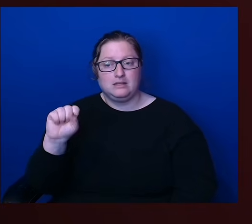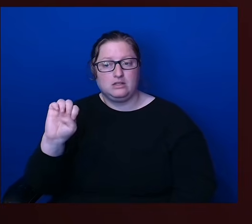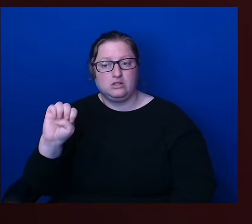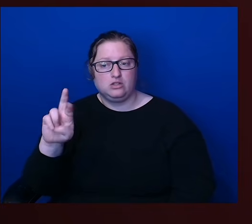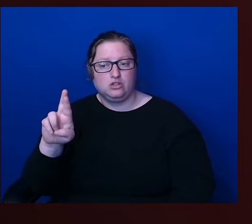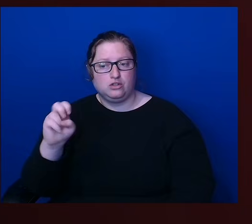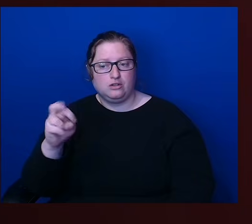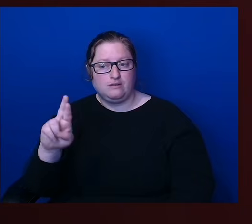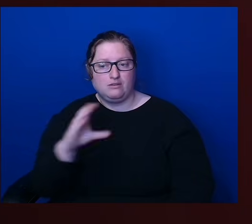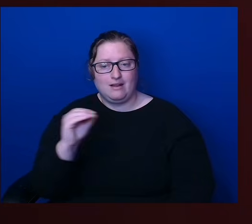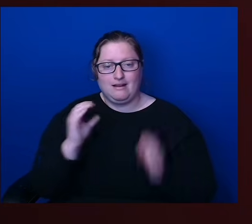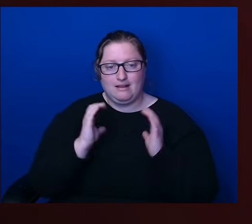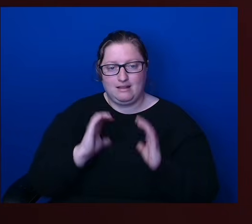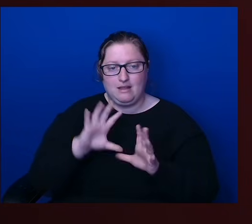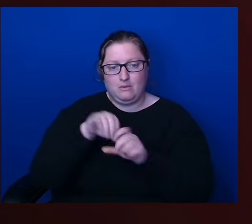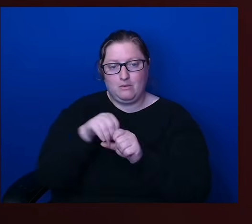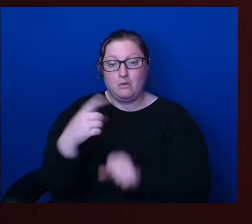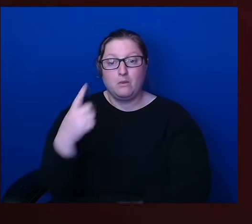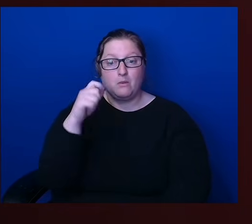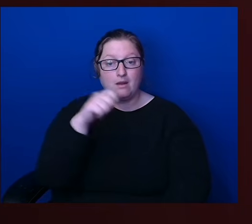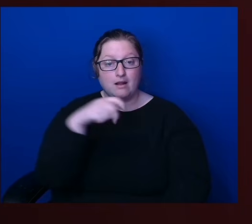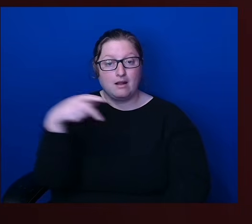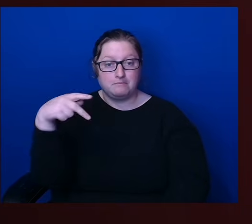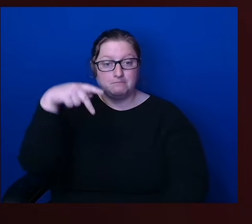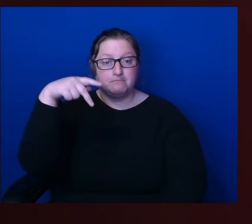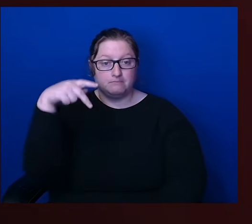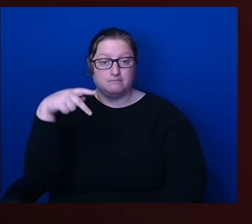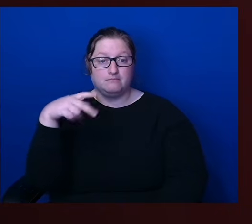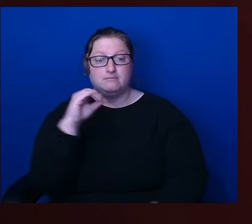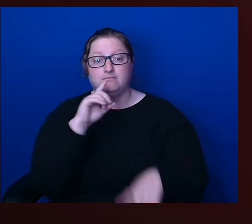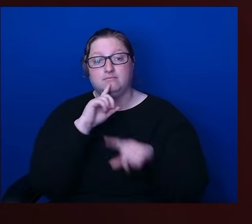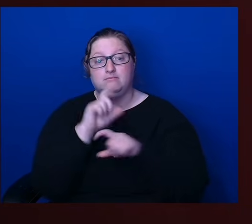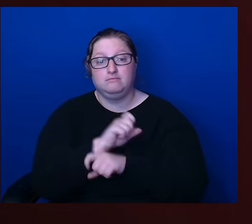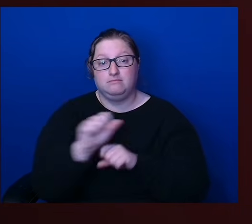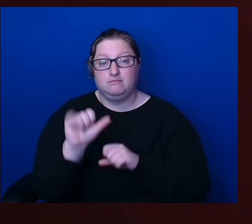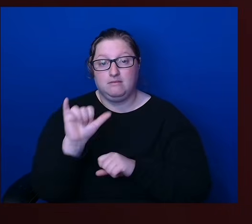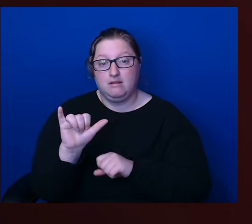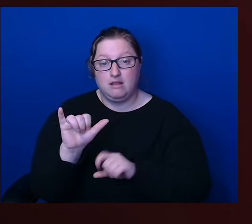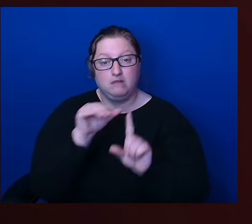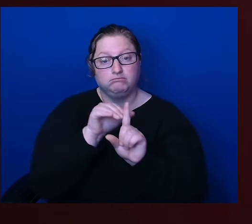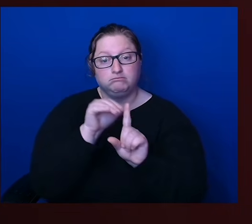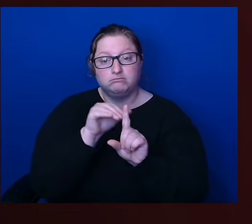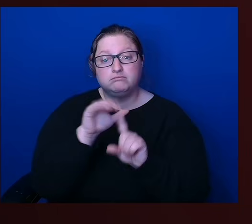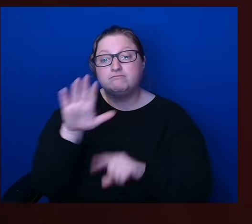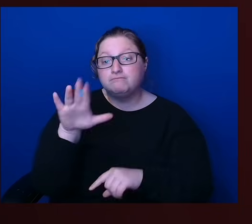this application and literally the prompt is saying, "Hey, you're a travel planning assistant.